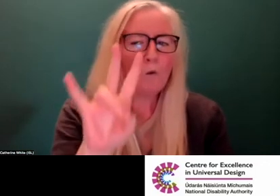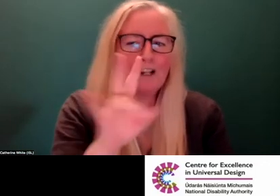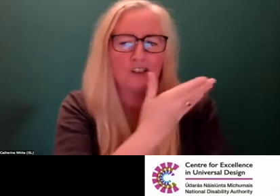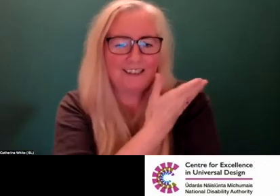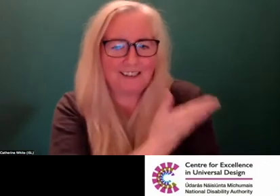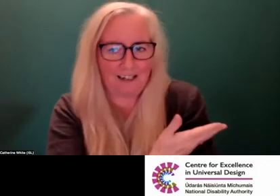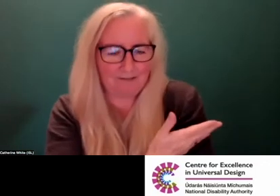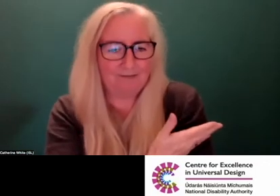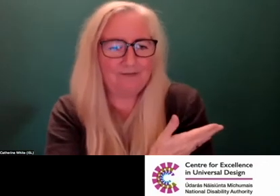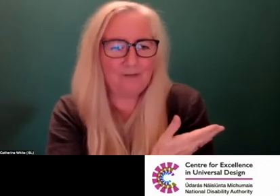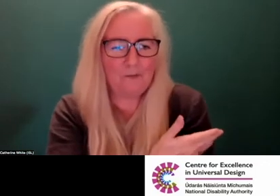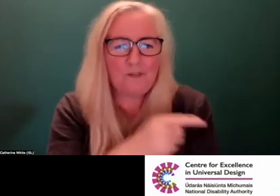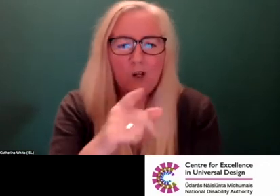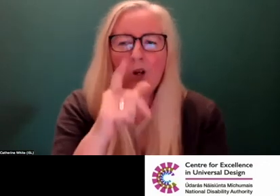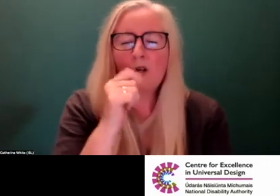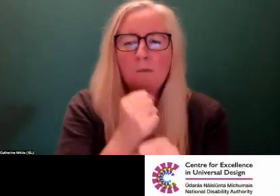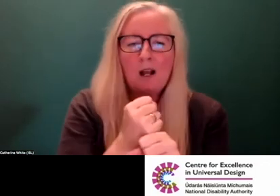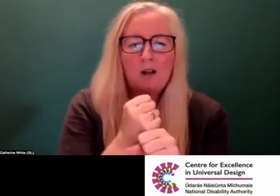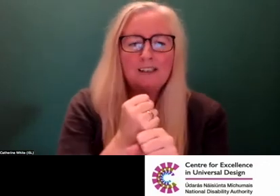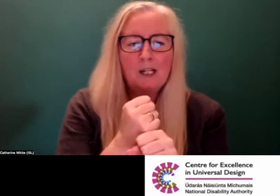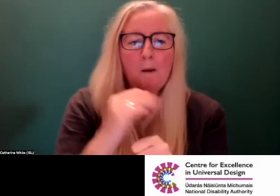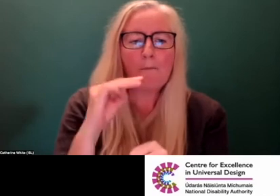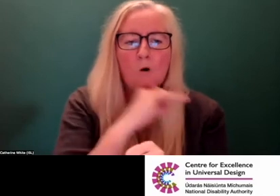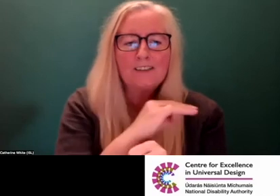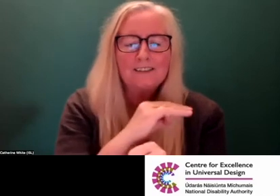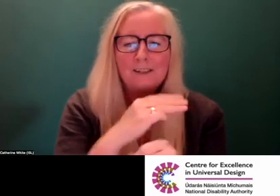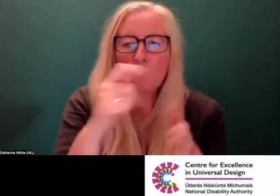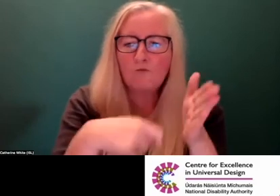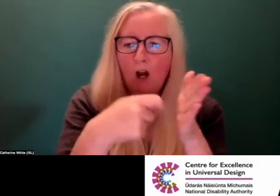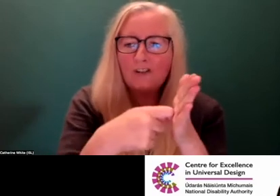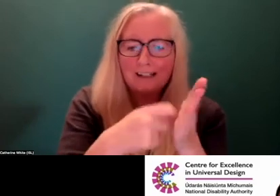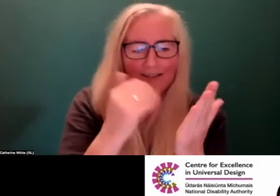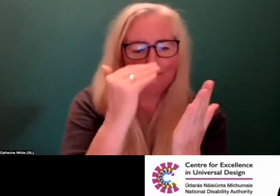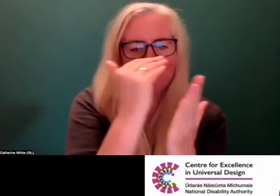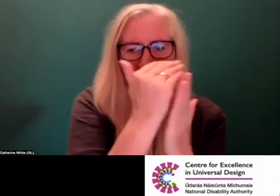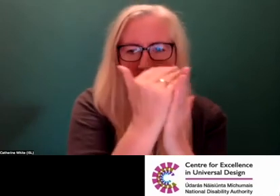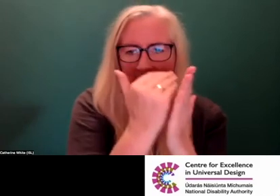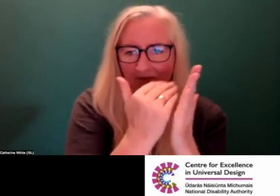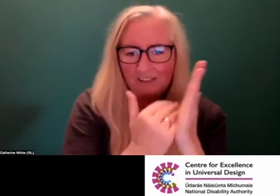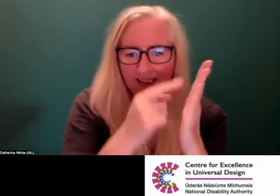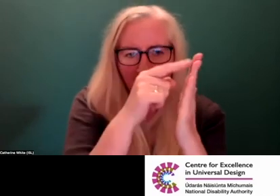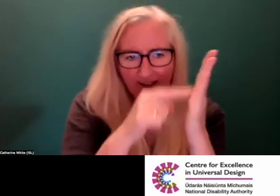One question to get started, Rodd, you spoke about the importance of the project brief in your presentation.